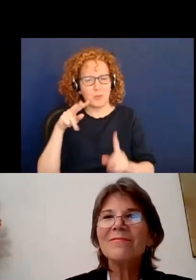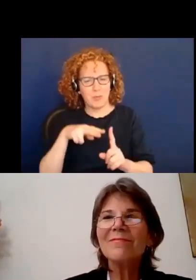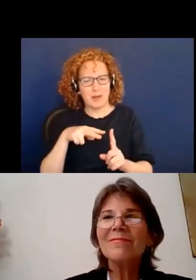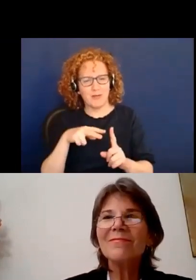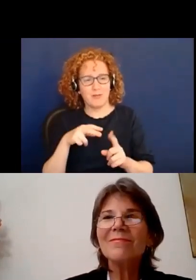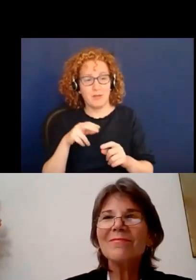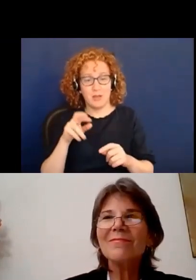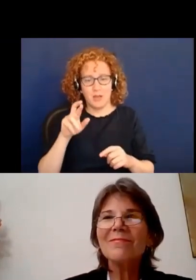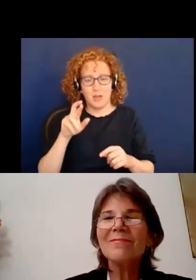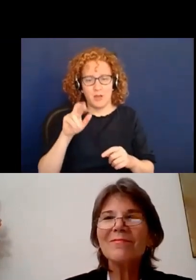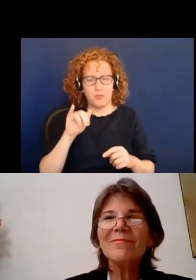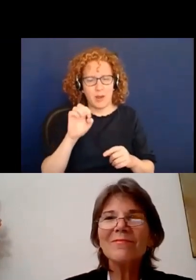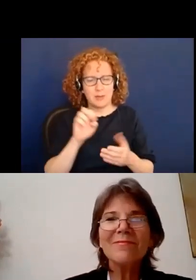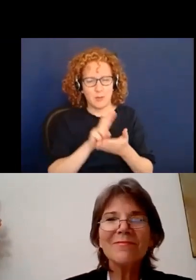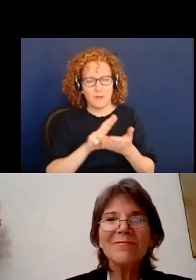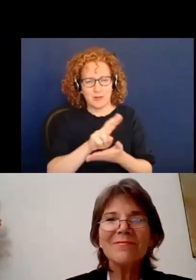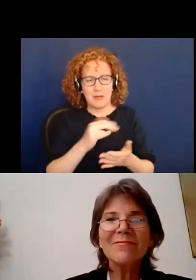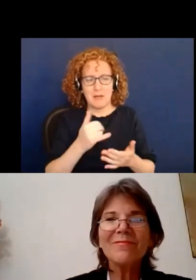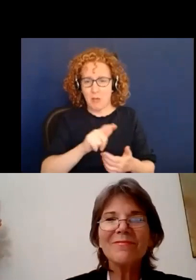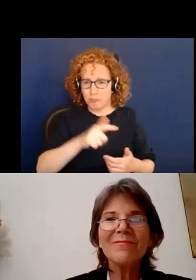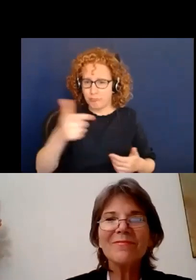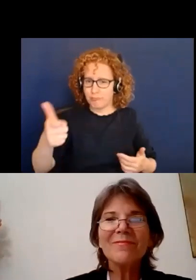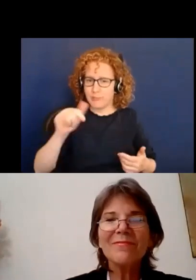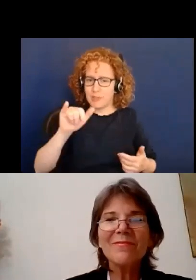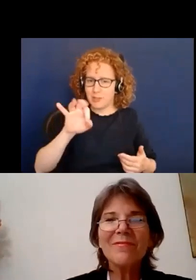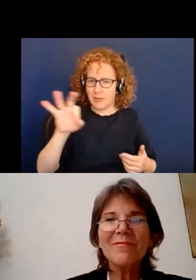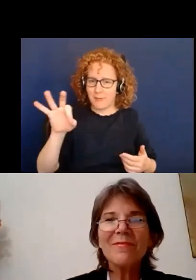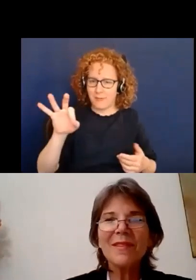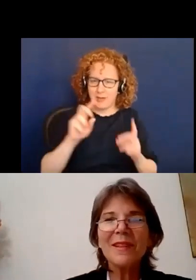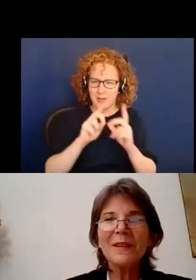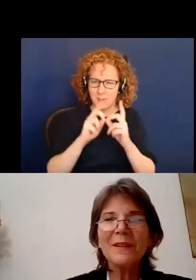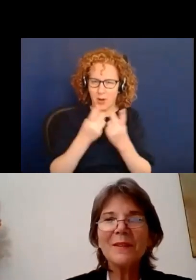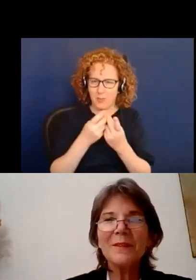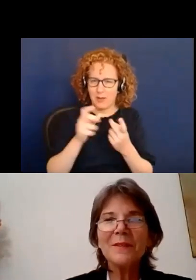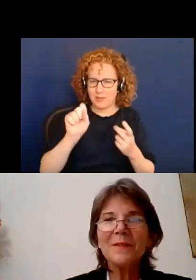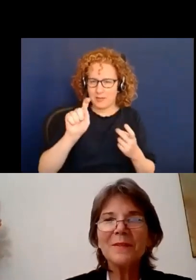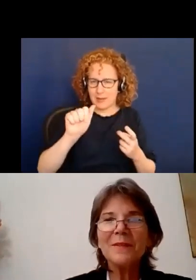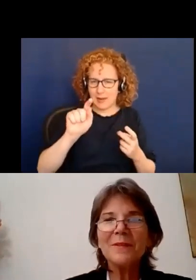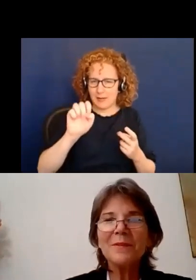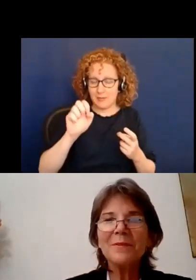and now we have Jeff with the Department of State due to some unforeseen technical